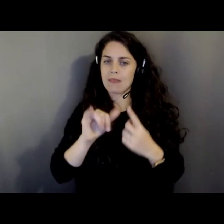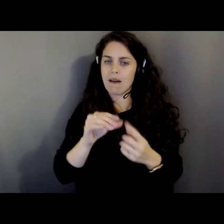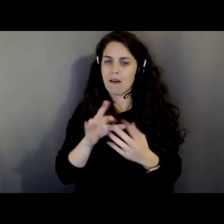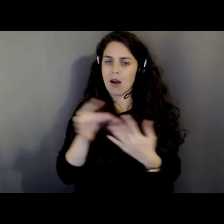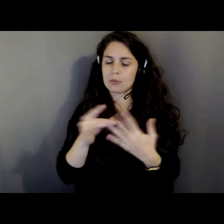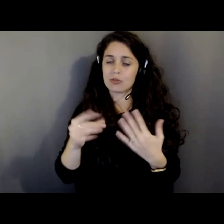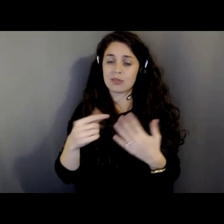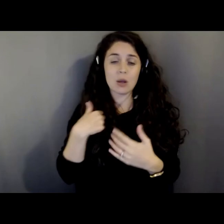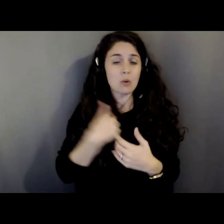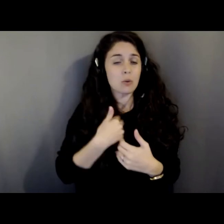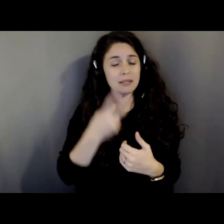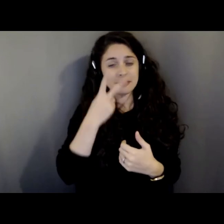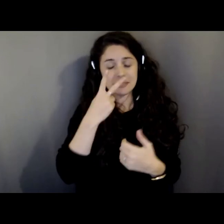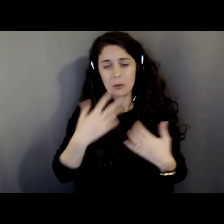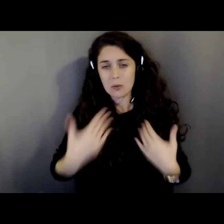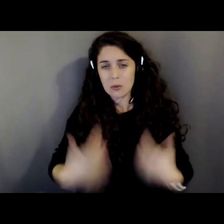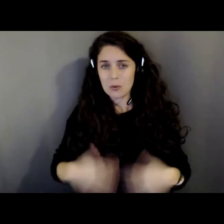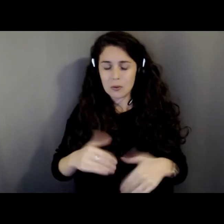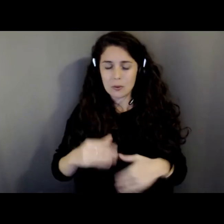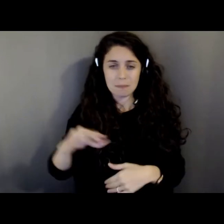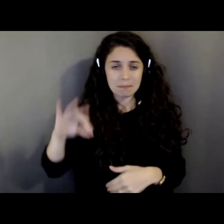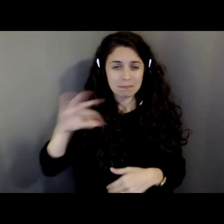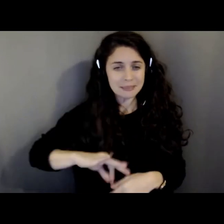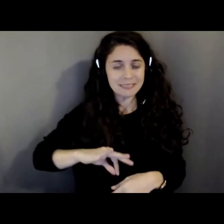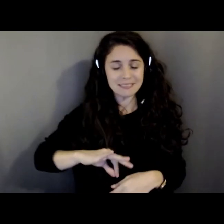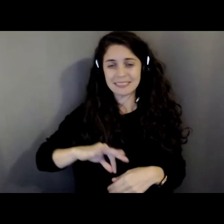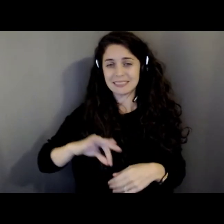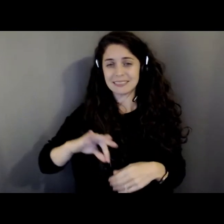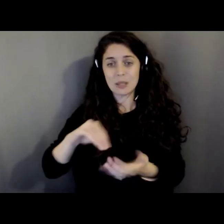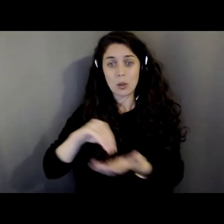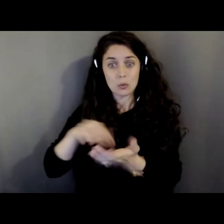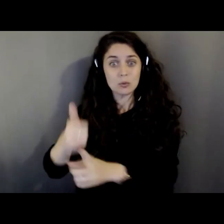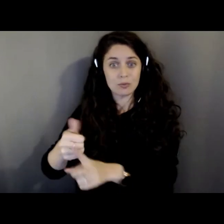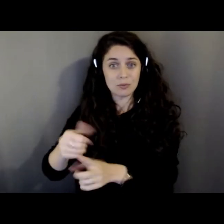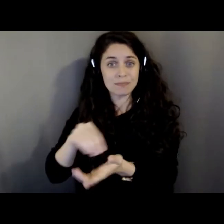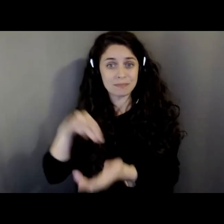and the students have really benefited as they start their exchange here in the US.